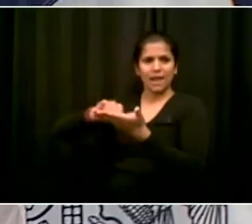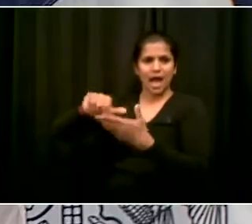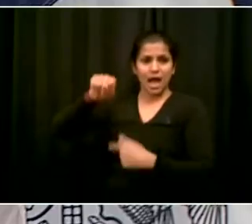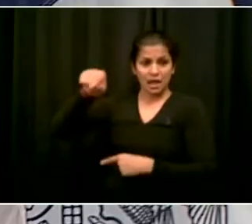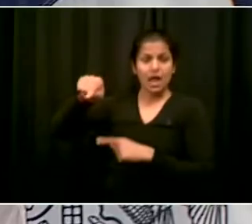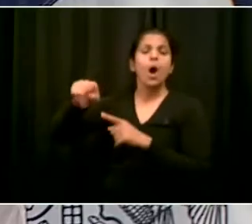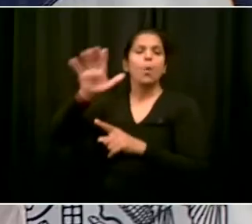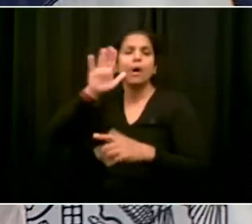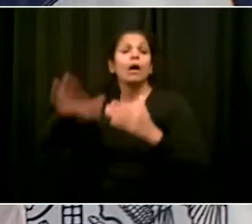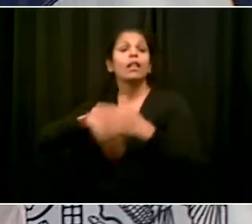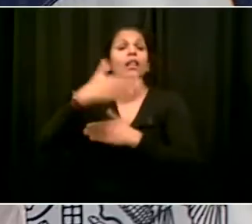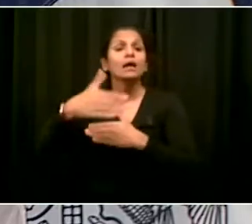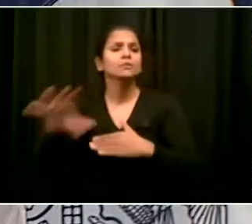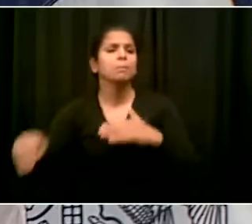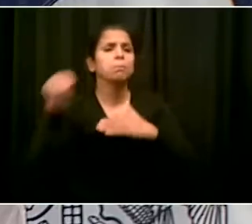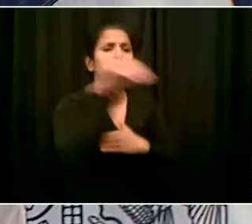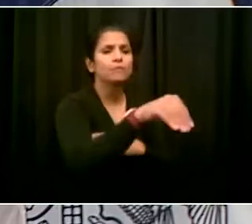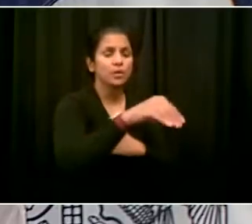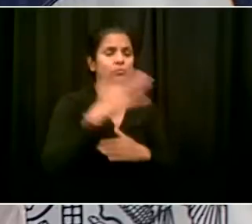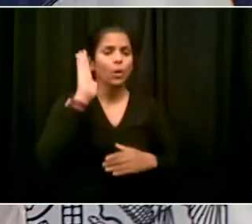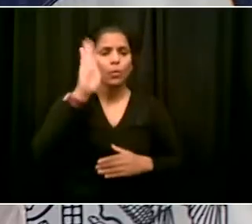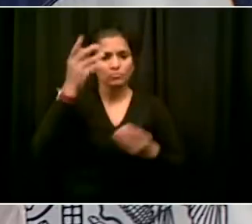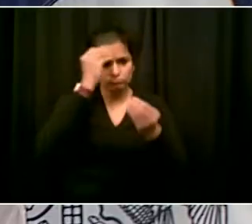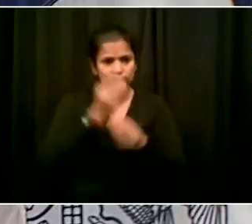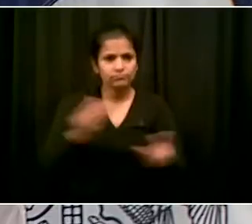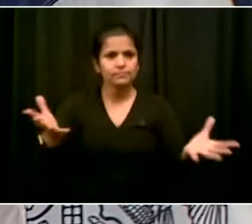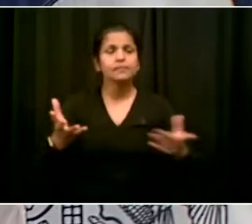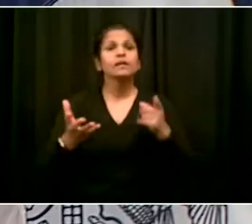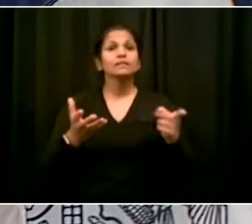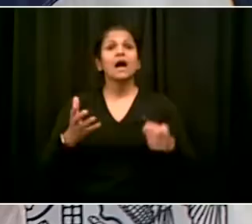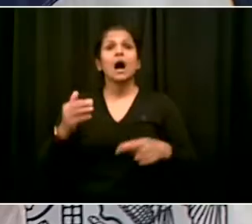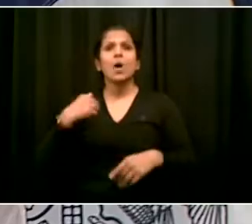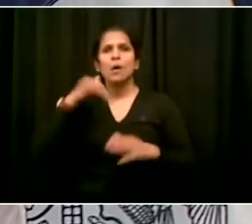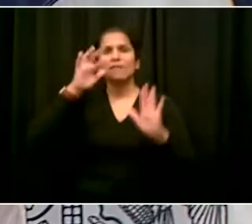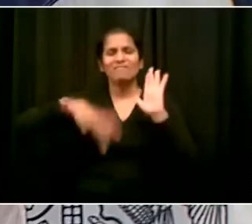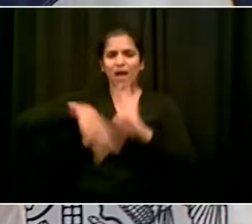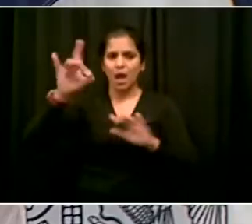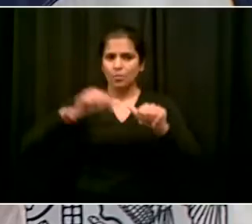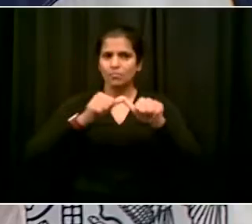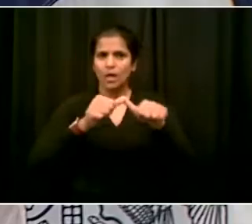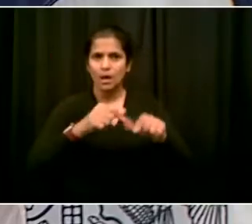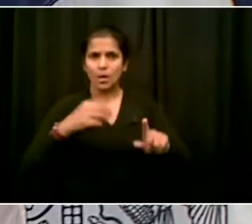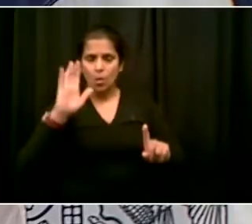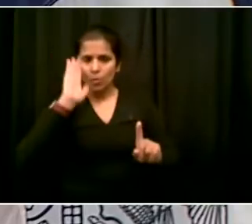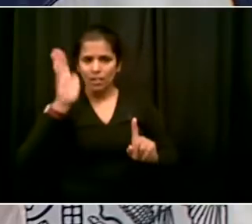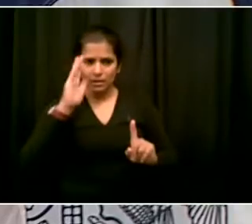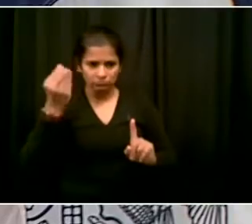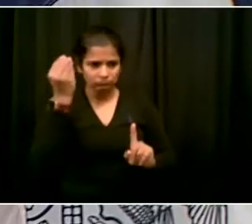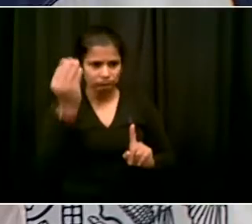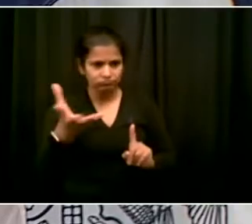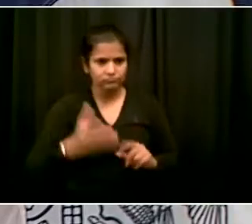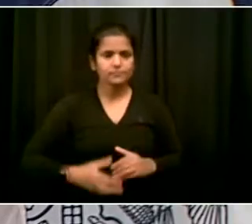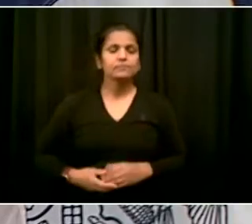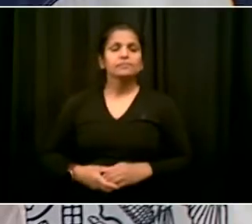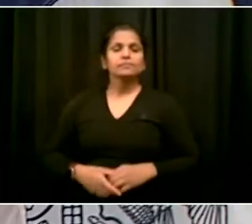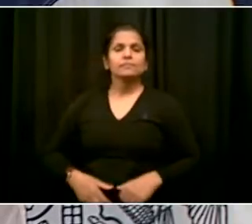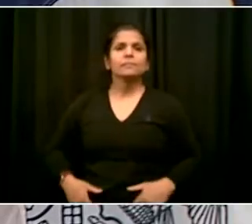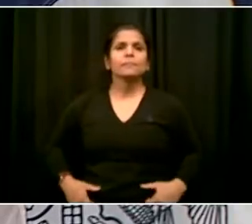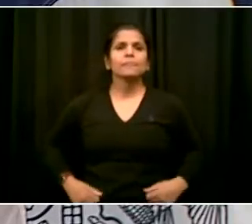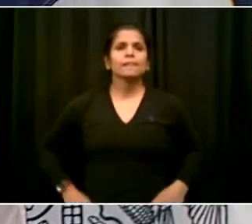THAT WE GET BACK WILL DETERMINE IF IT'S THERE OR SOMEPLACE ELSE IS A PERMANENT HOME. BUT AGAIN, THIS